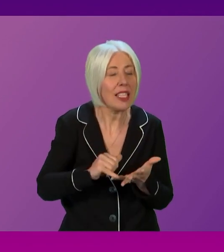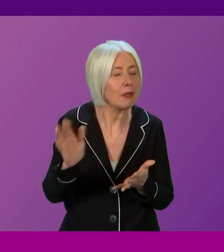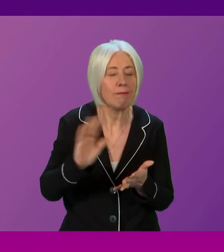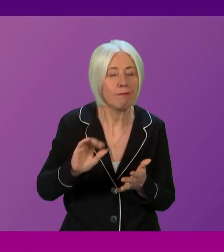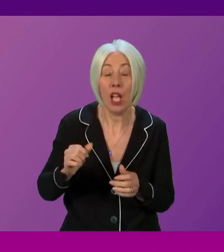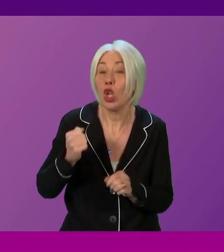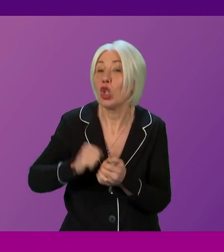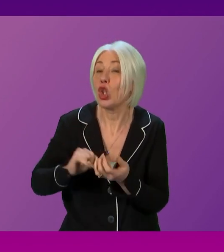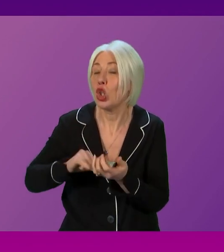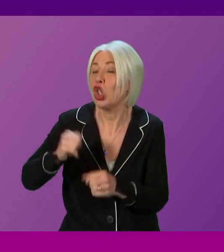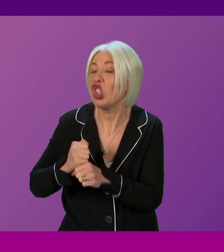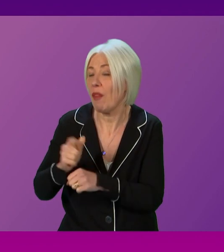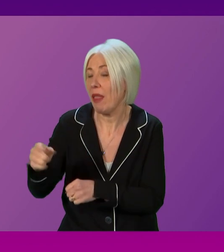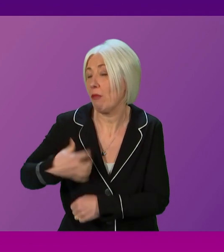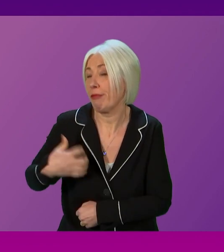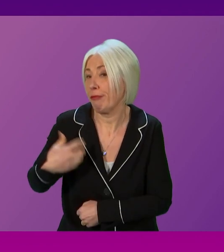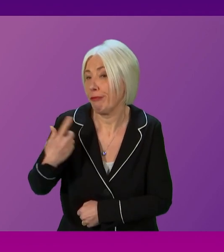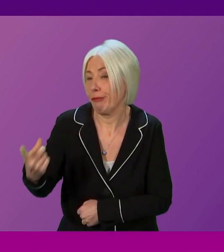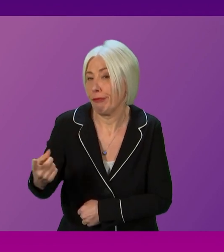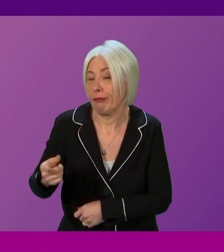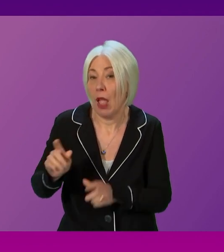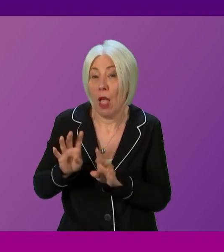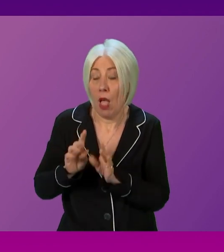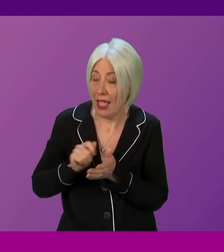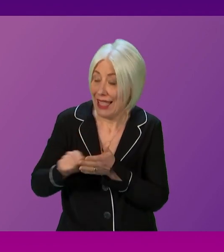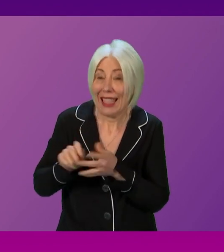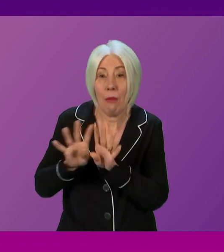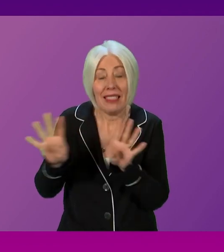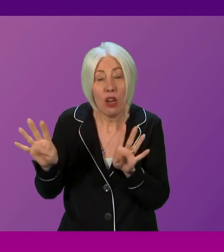Minister and the Cabinet Secretary need to speak to these patients. The Scottish